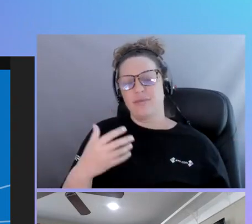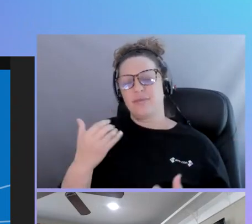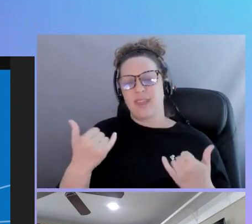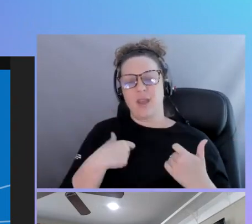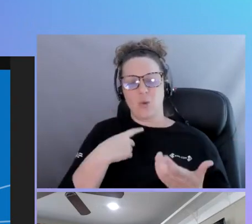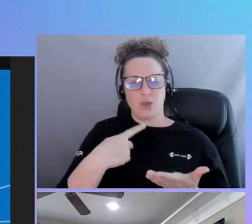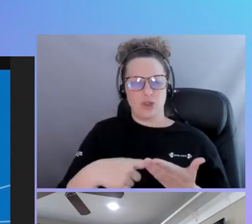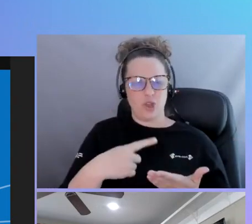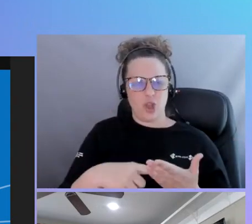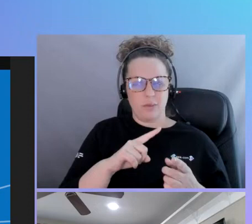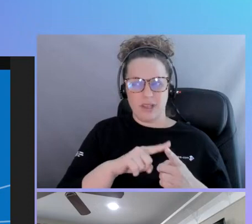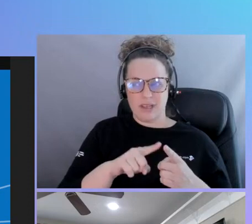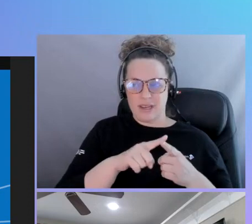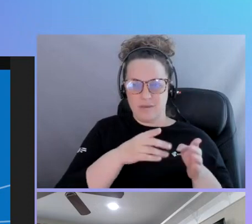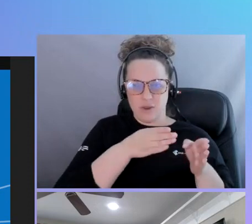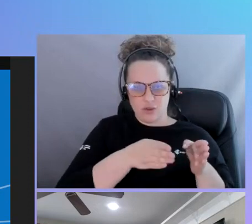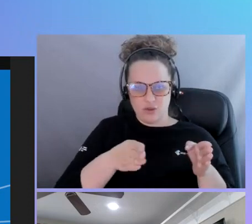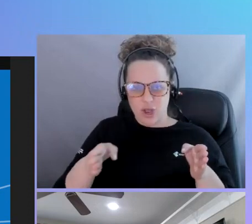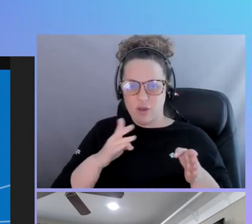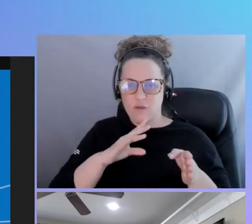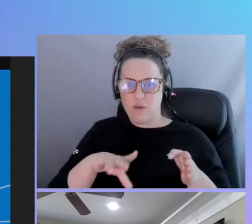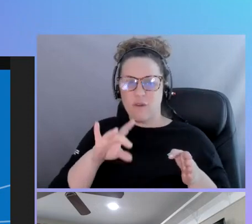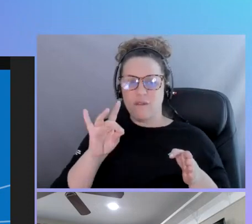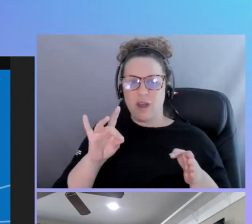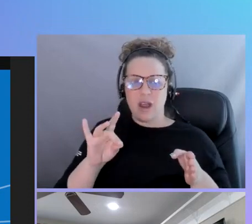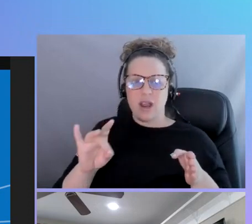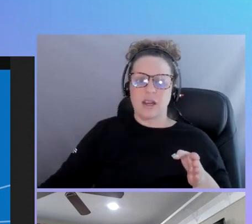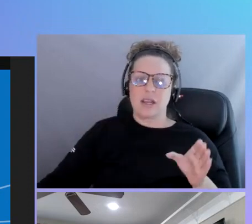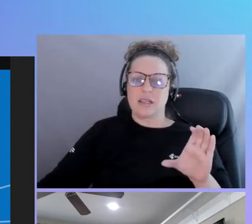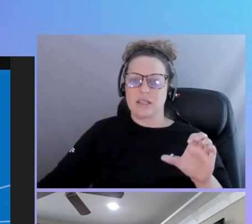about strategy for finding a C-suite sponsor for digital